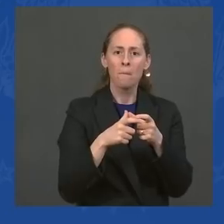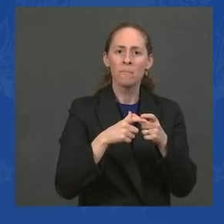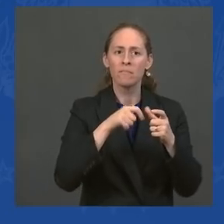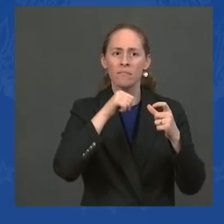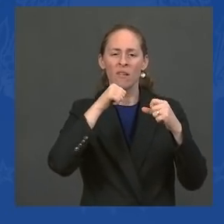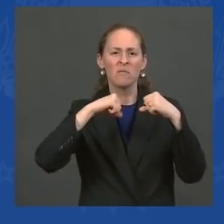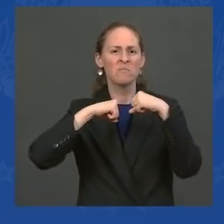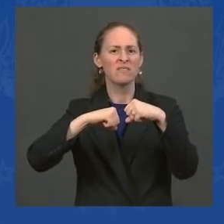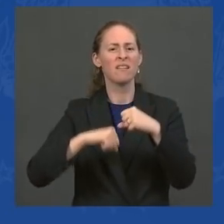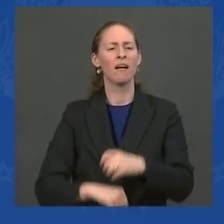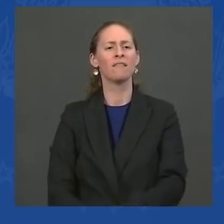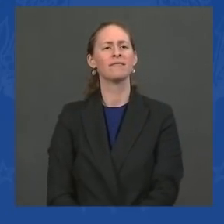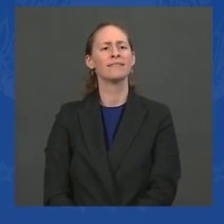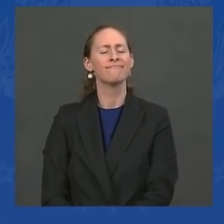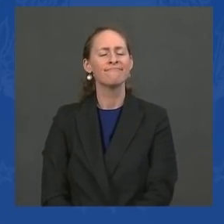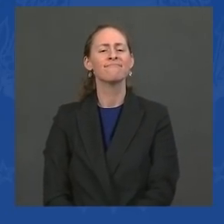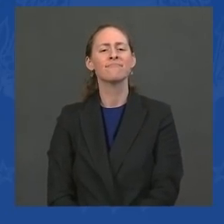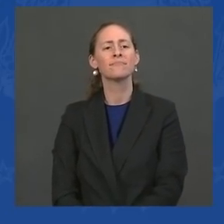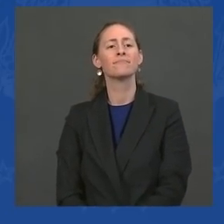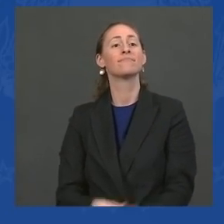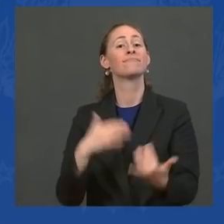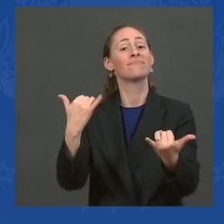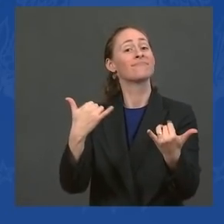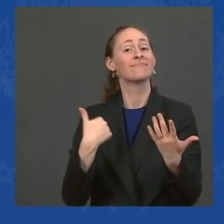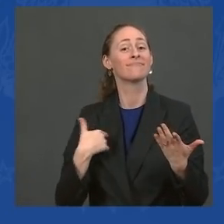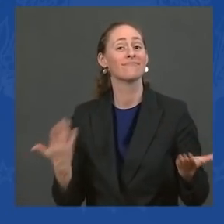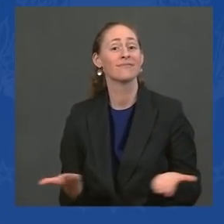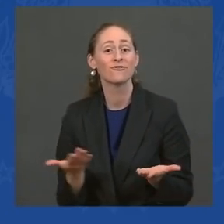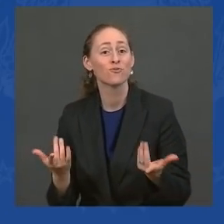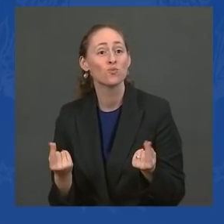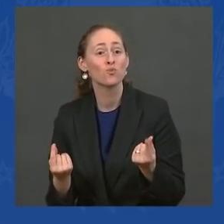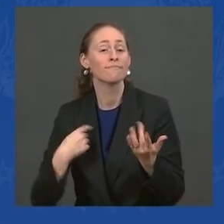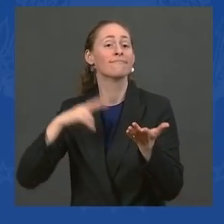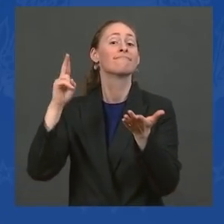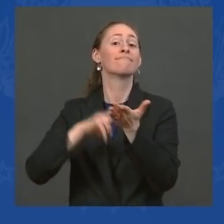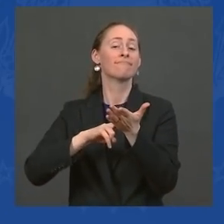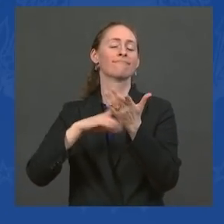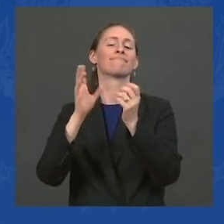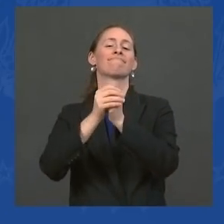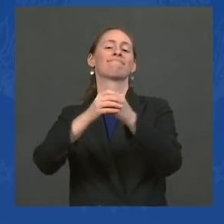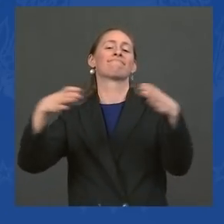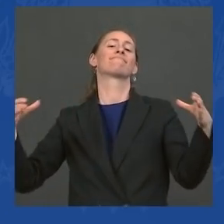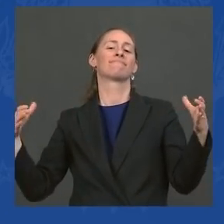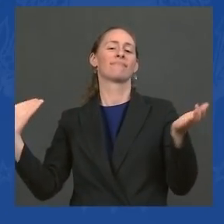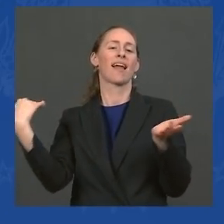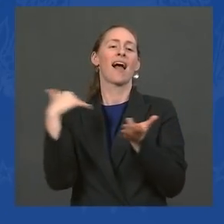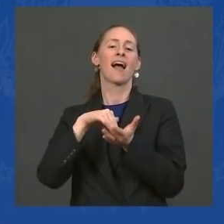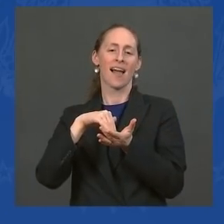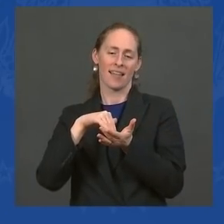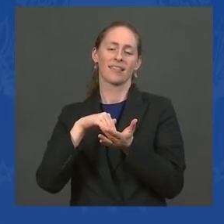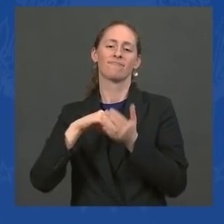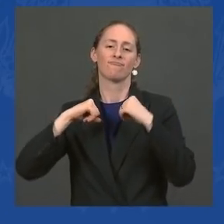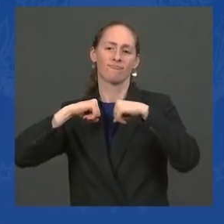Today, I'm signing a proclamation to restore it to its full glory. Third, off the coast of New England,